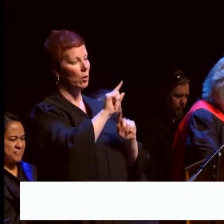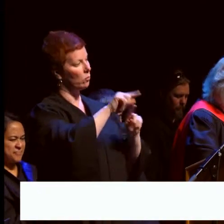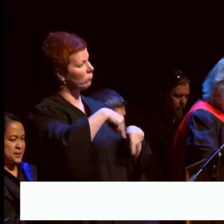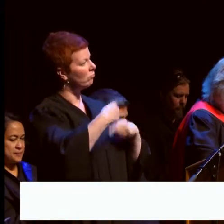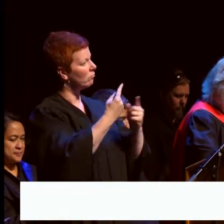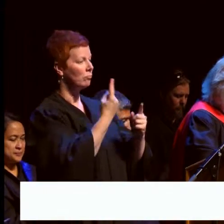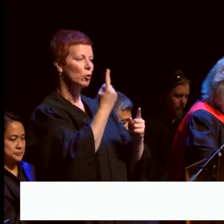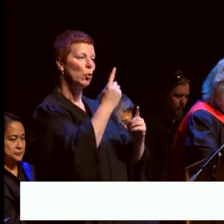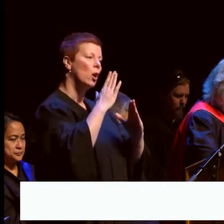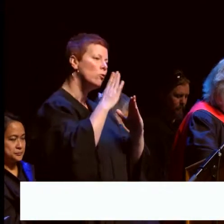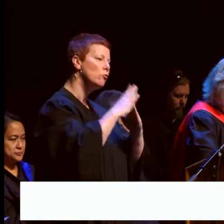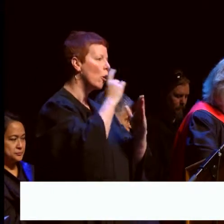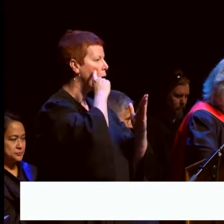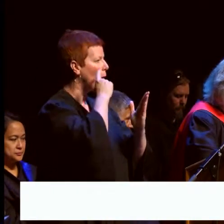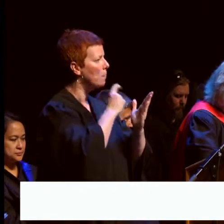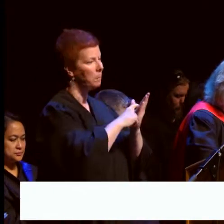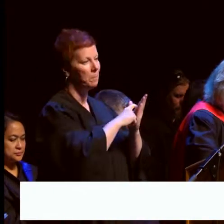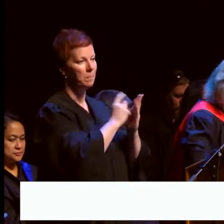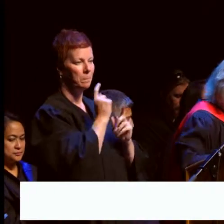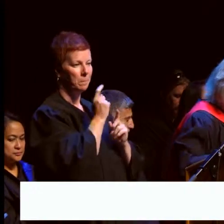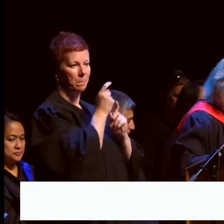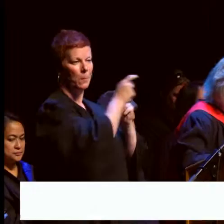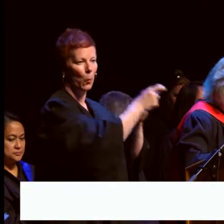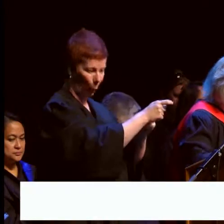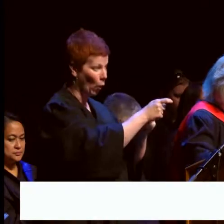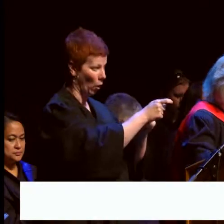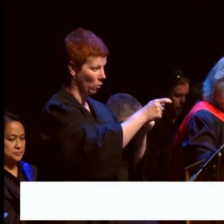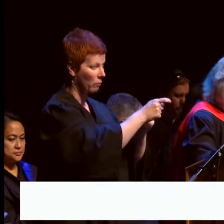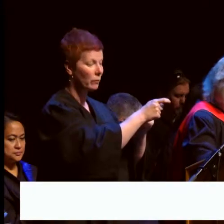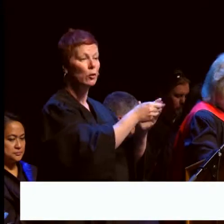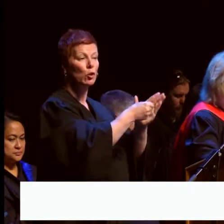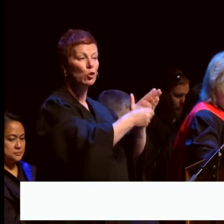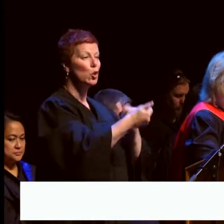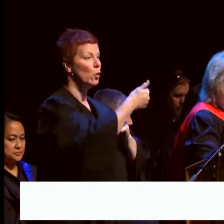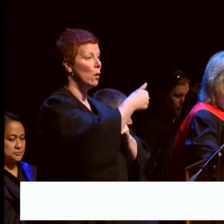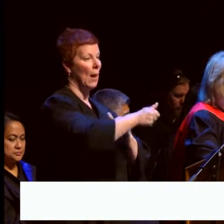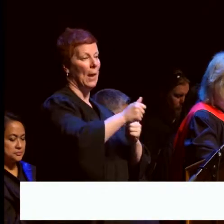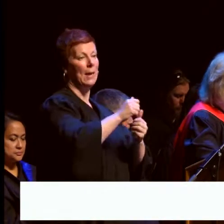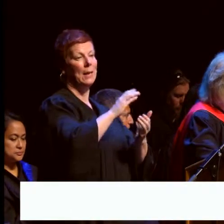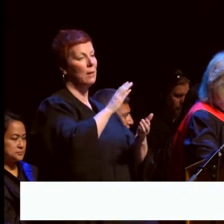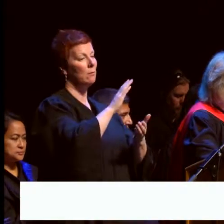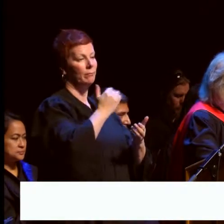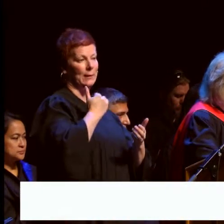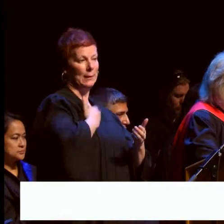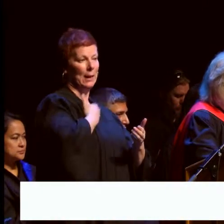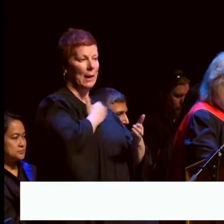OF THE MOST PRESTIGIOUS AWARDS THAT A STUDENT IN A CANADIAN EDUCATIONAL INSTITUTION CAN RECEIVE.